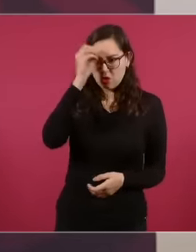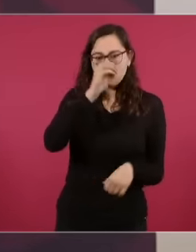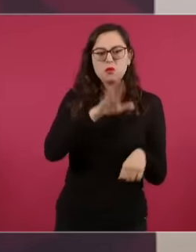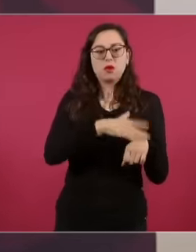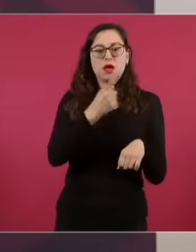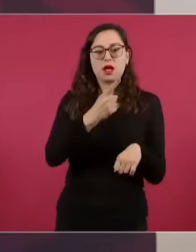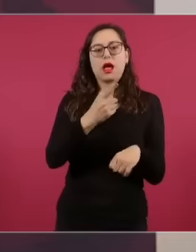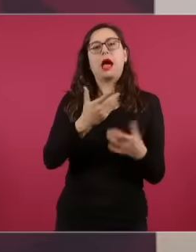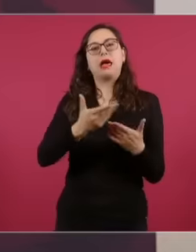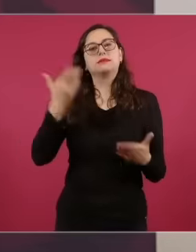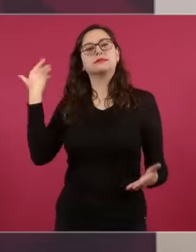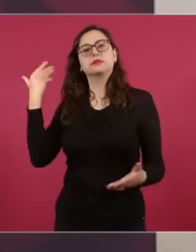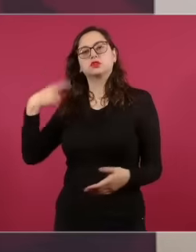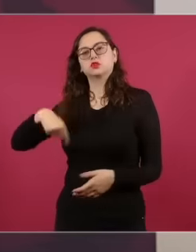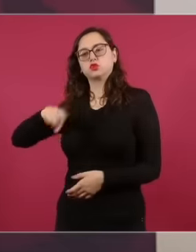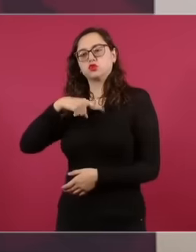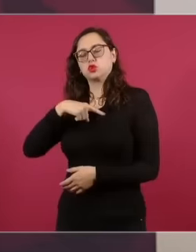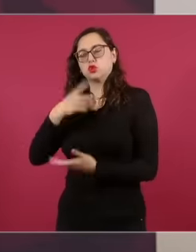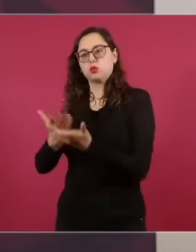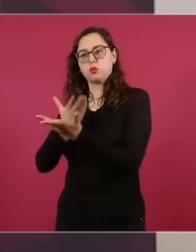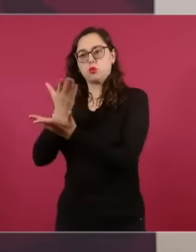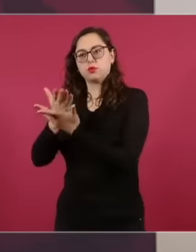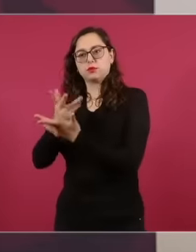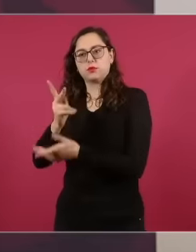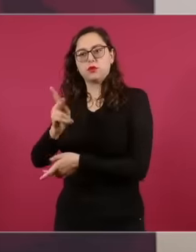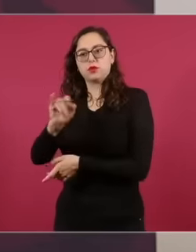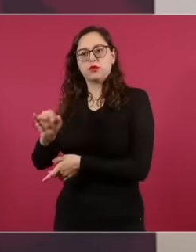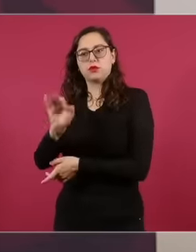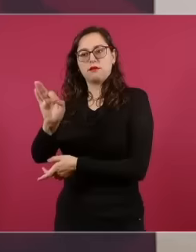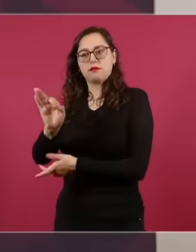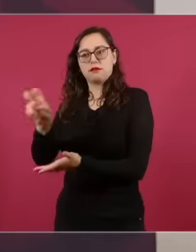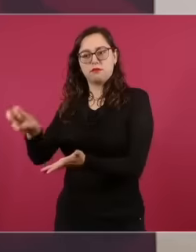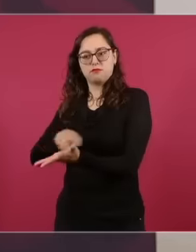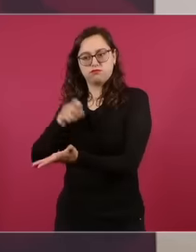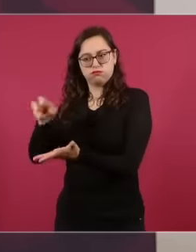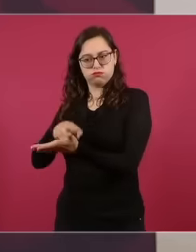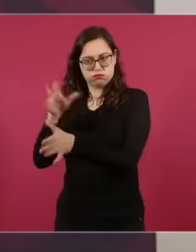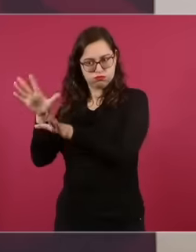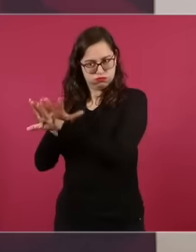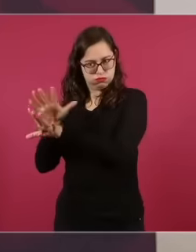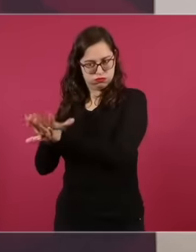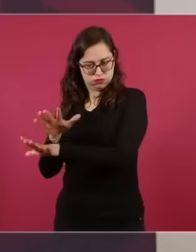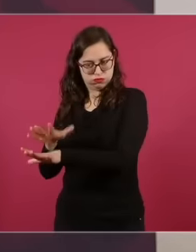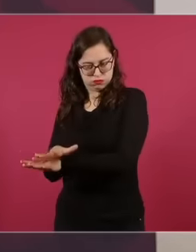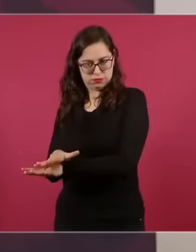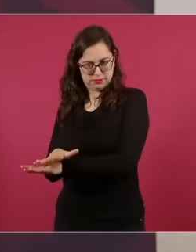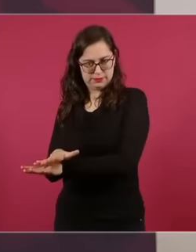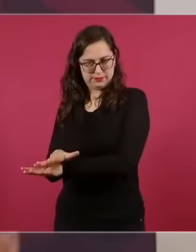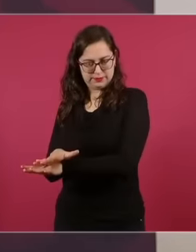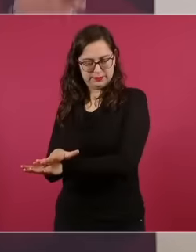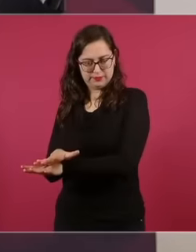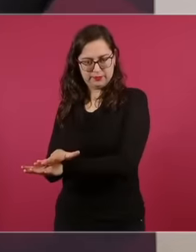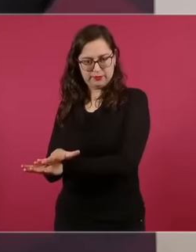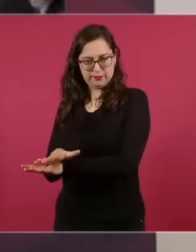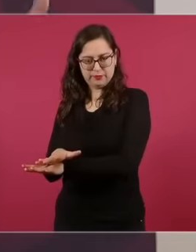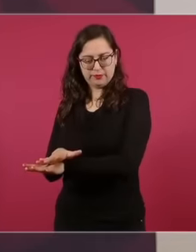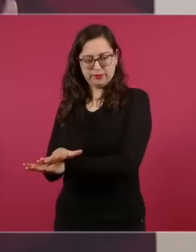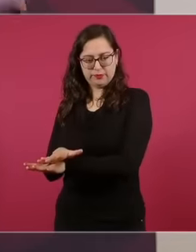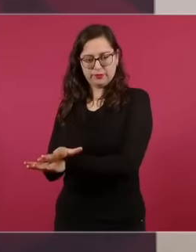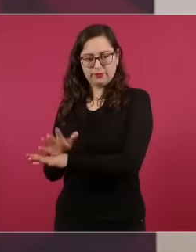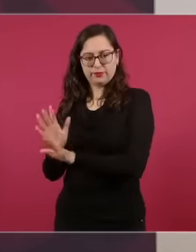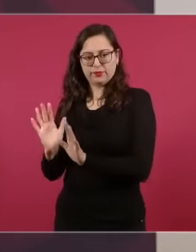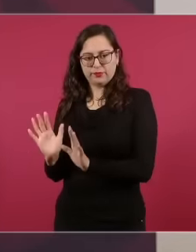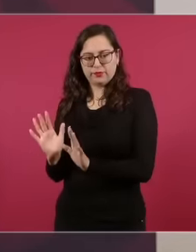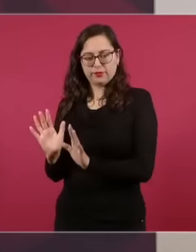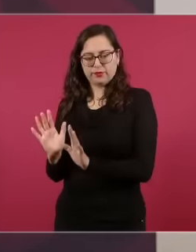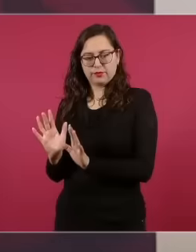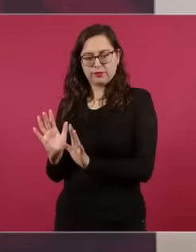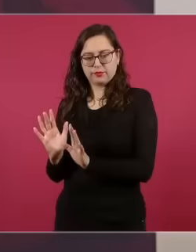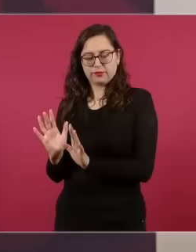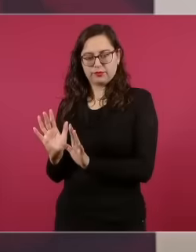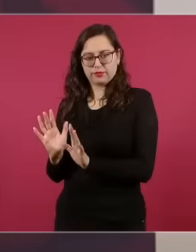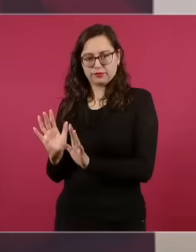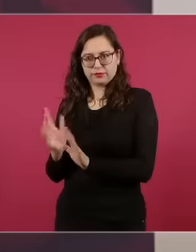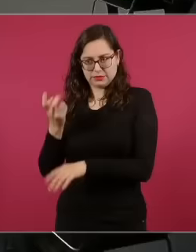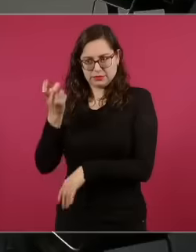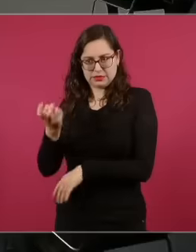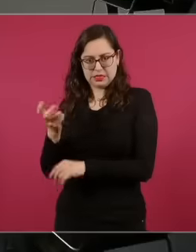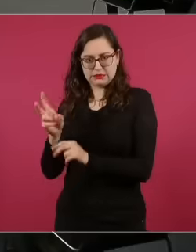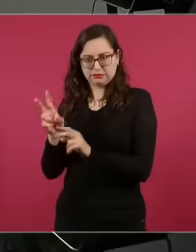out a reform in the judicial power, which is this because a